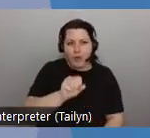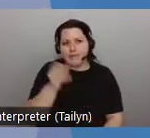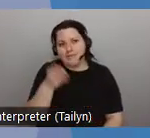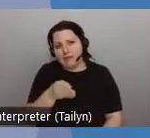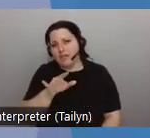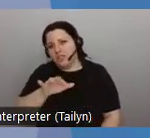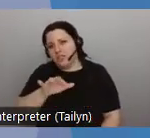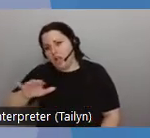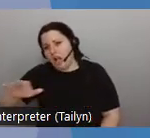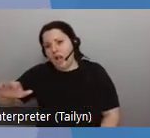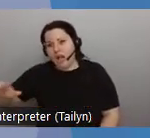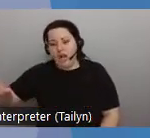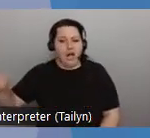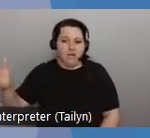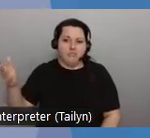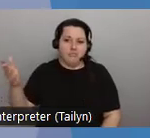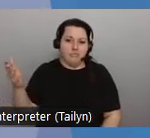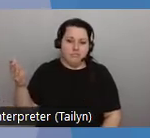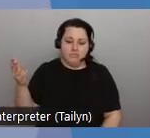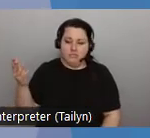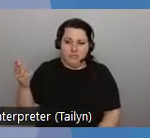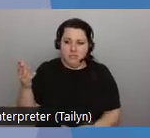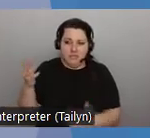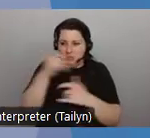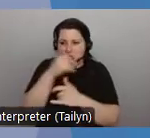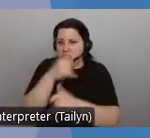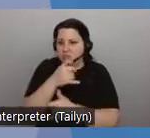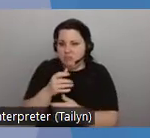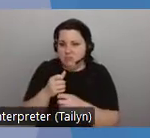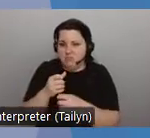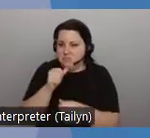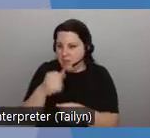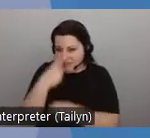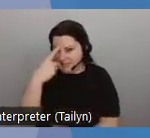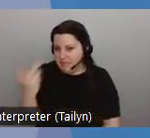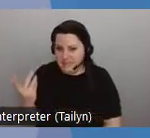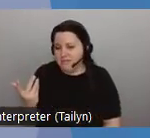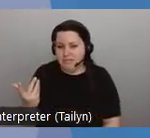or it's a registration page where you are going to have this long string of characters and numbers after the